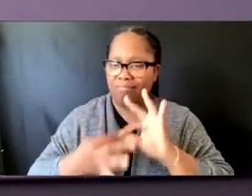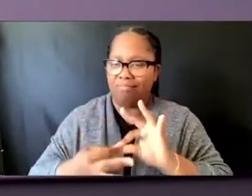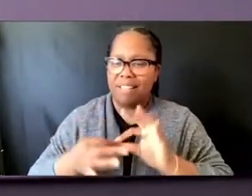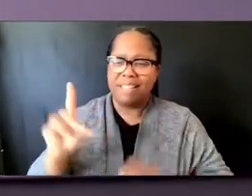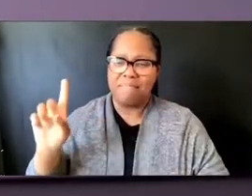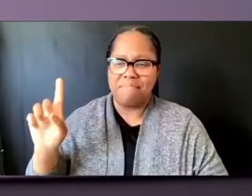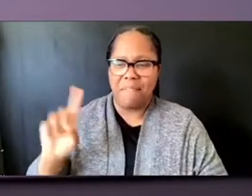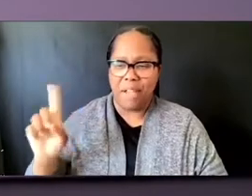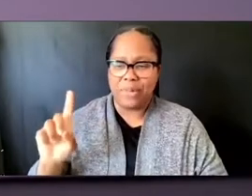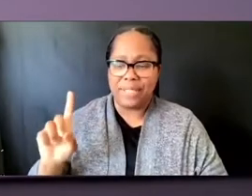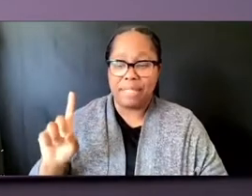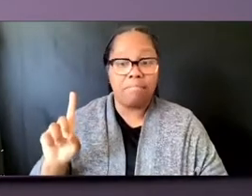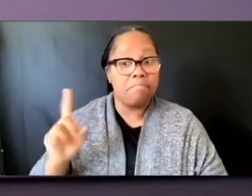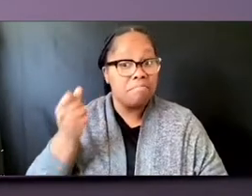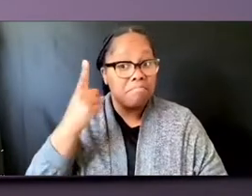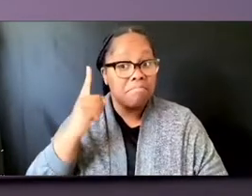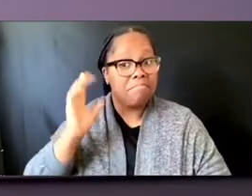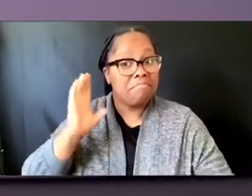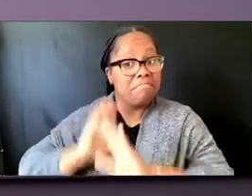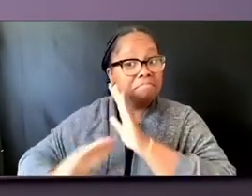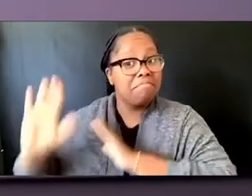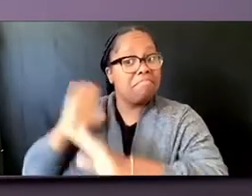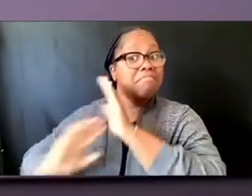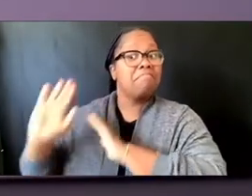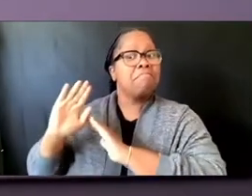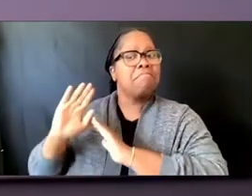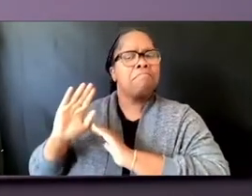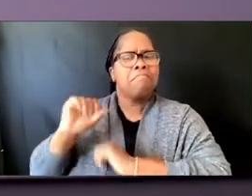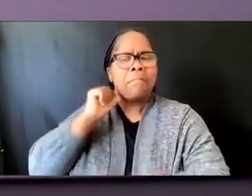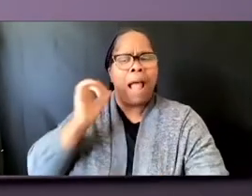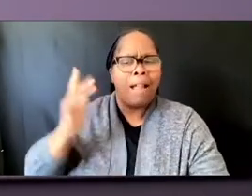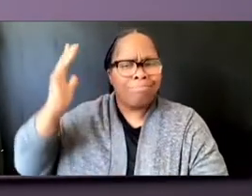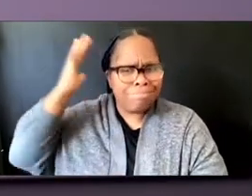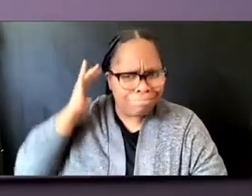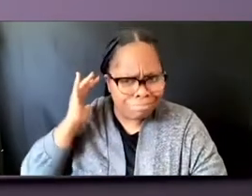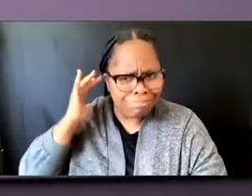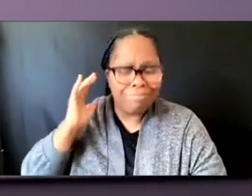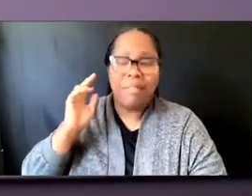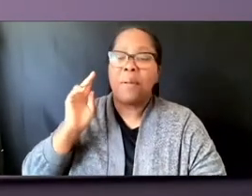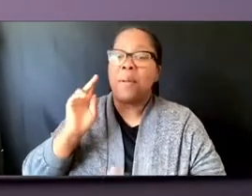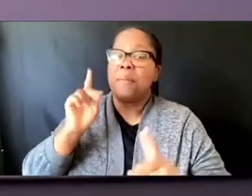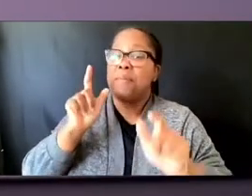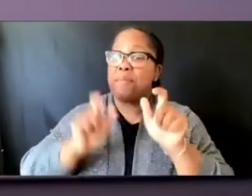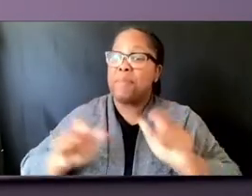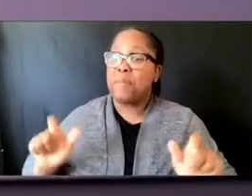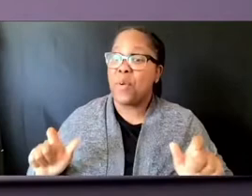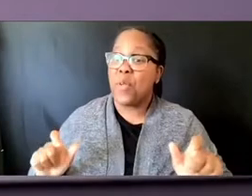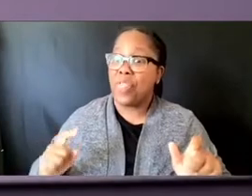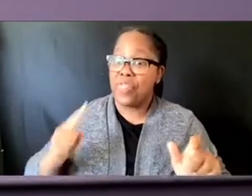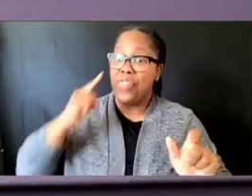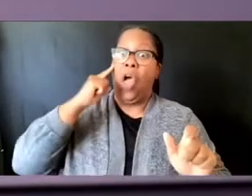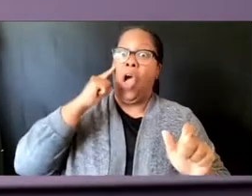Once upon a time, not too long ago, the people thought democracy was dead.